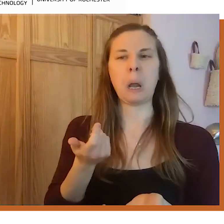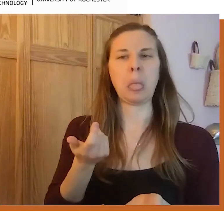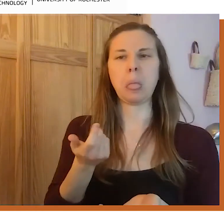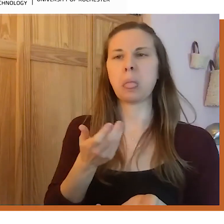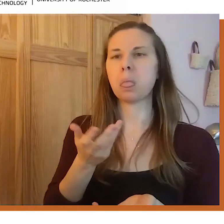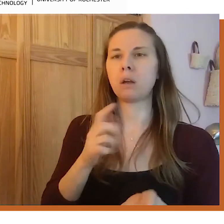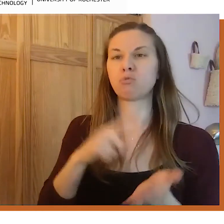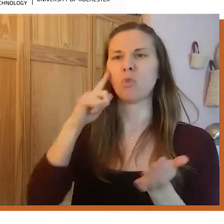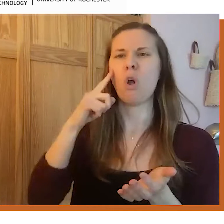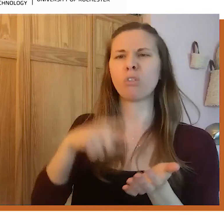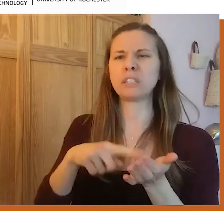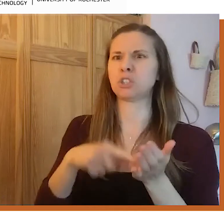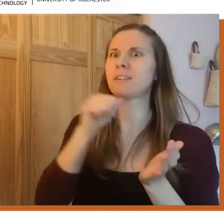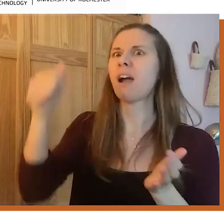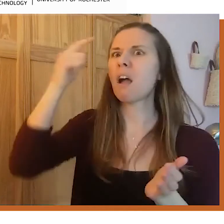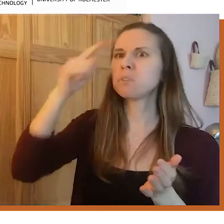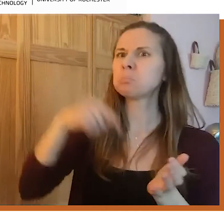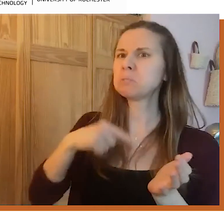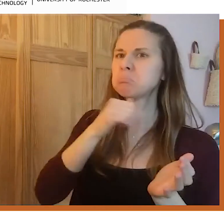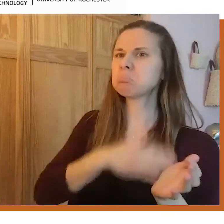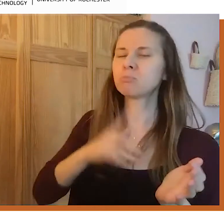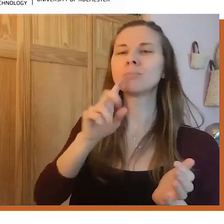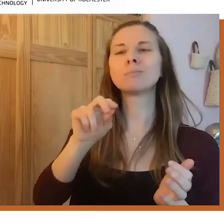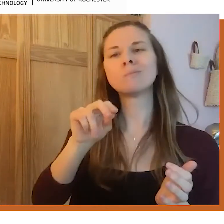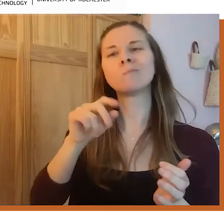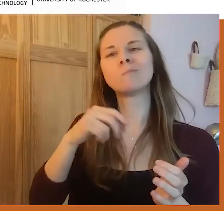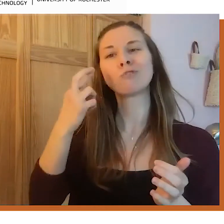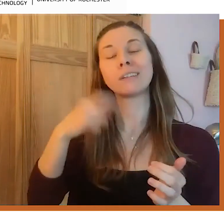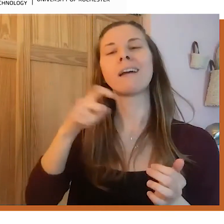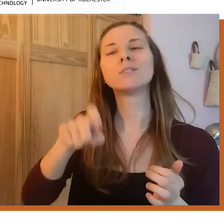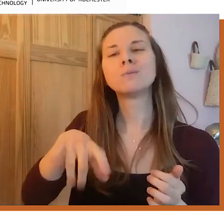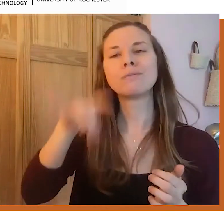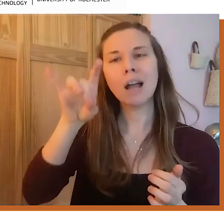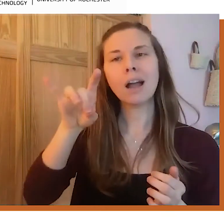didn't really stick with me as well. I thought I would enjoy it, but I realized that